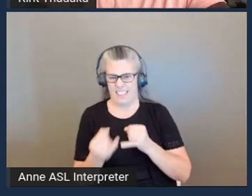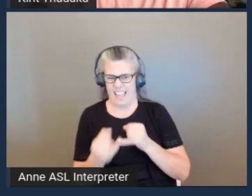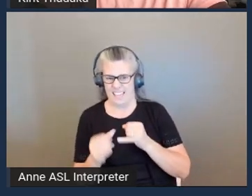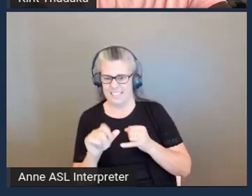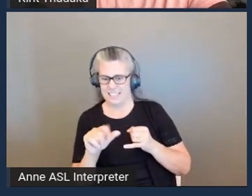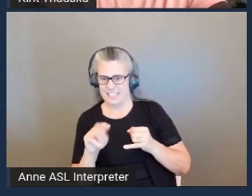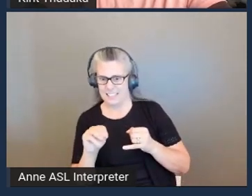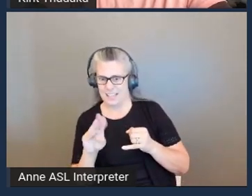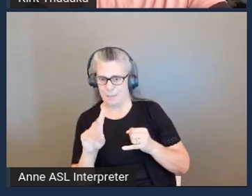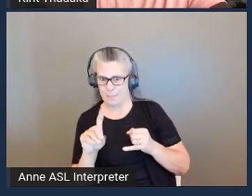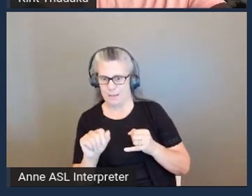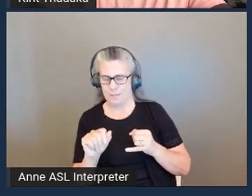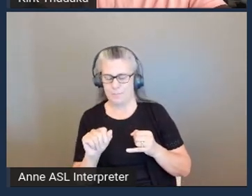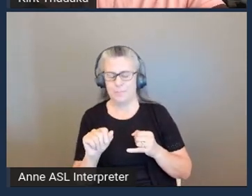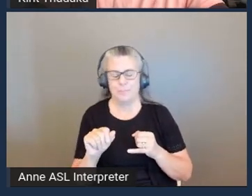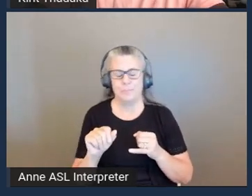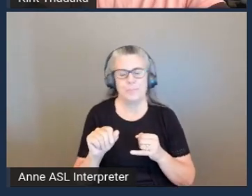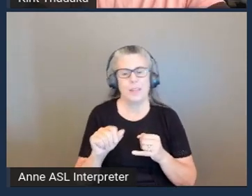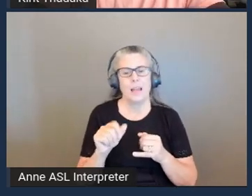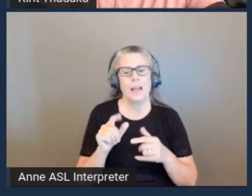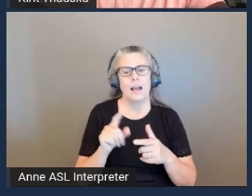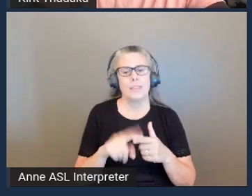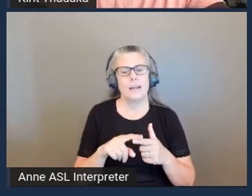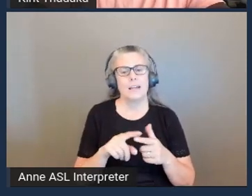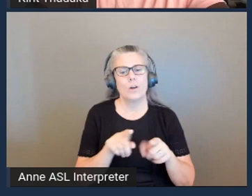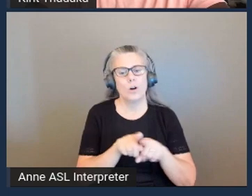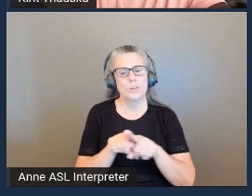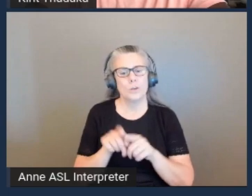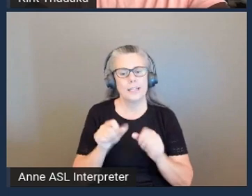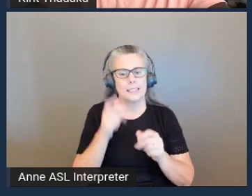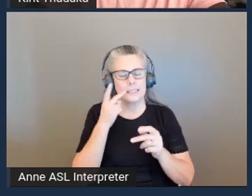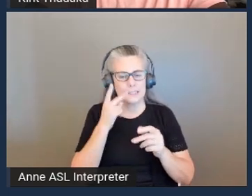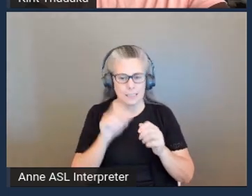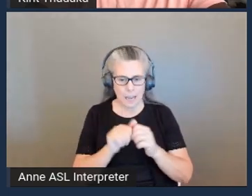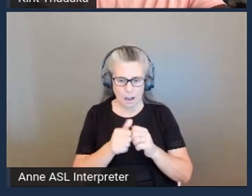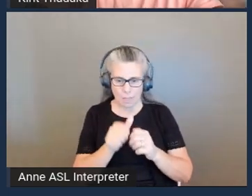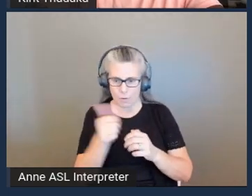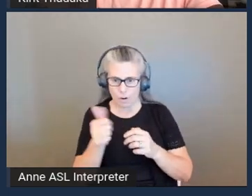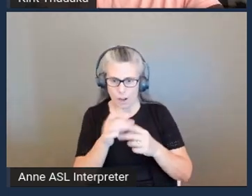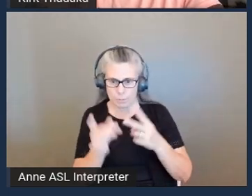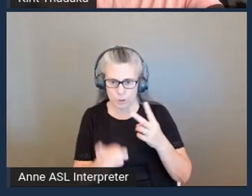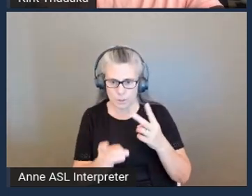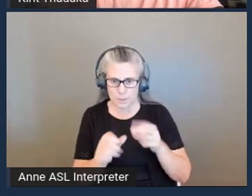I can see how the pipeline can, has the capability to branch out